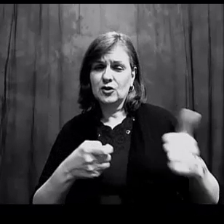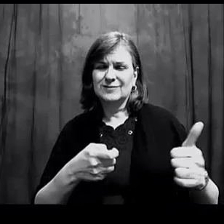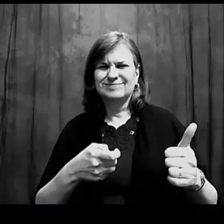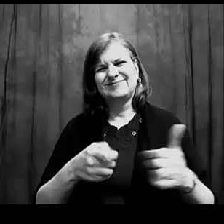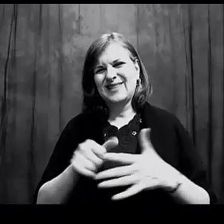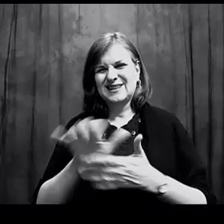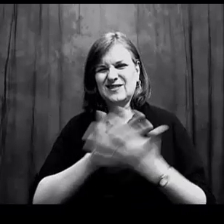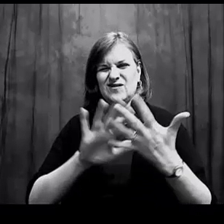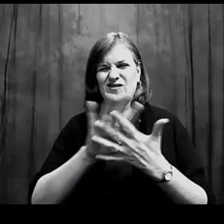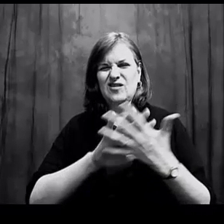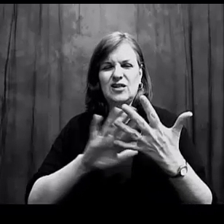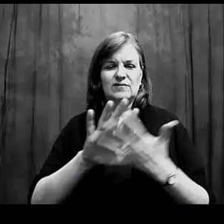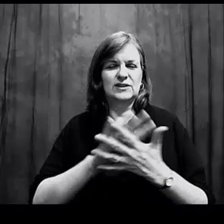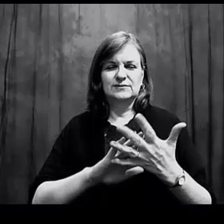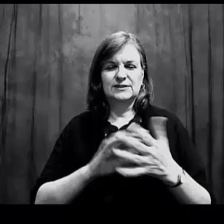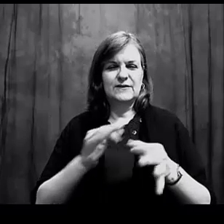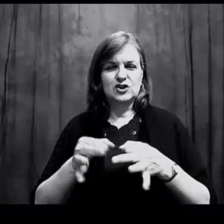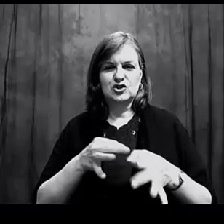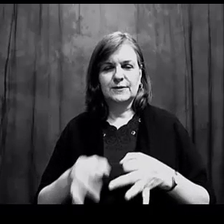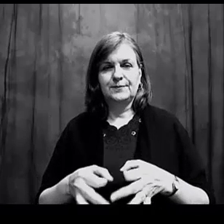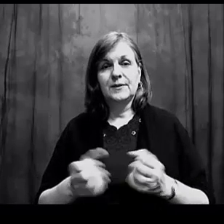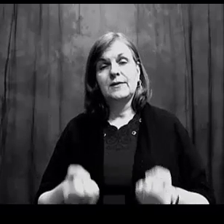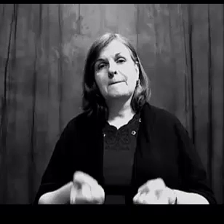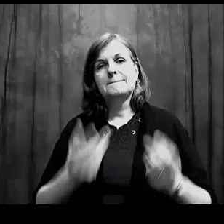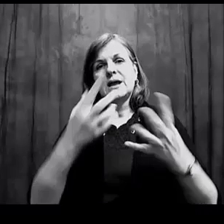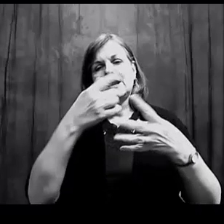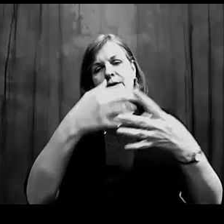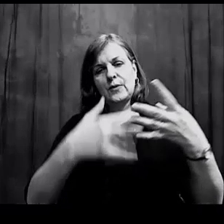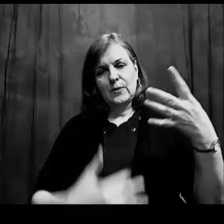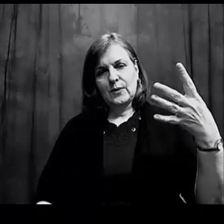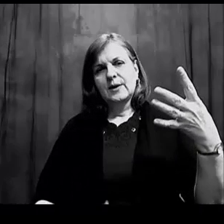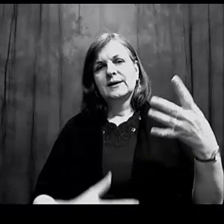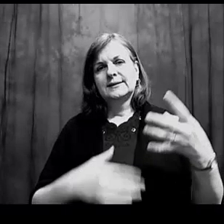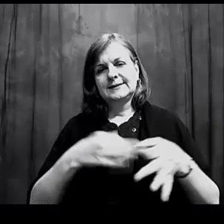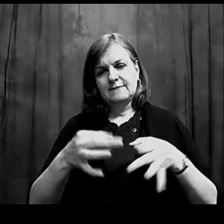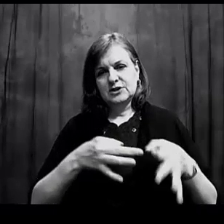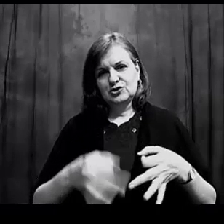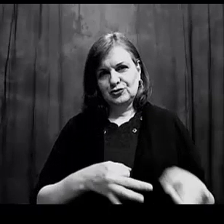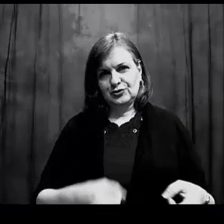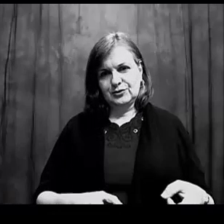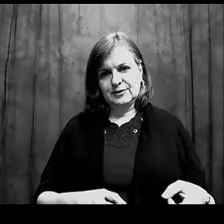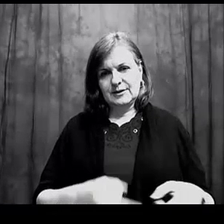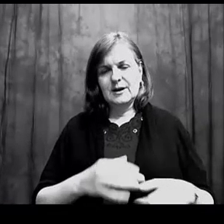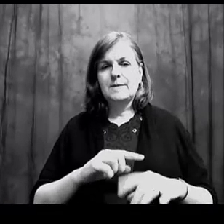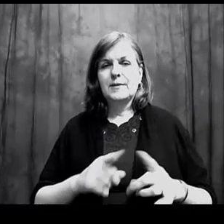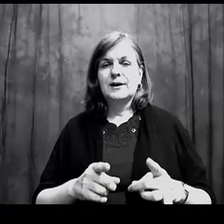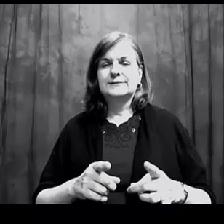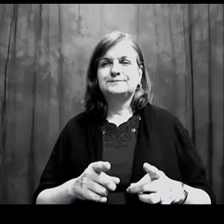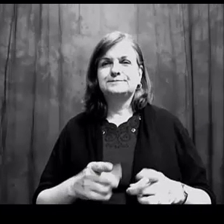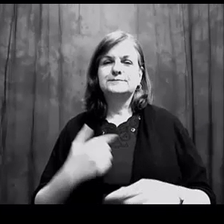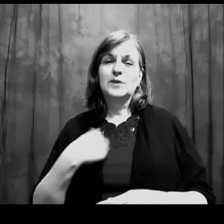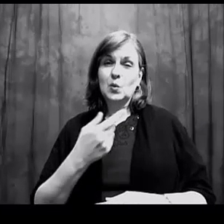so there are all kinds of these definitions available but what we wanna think about